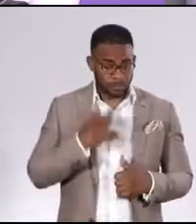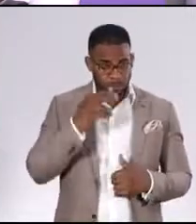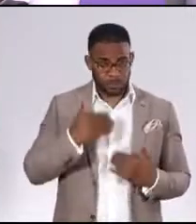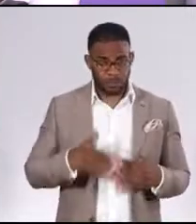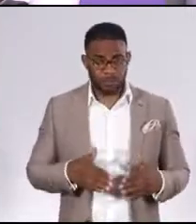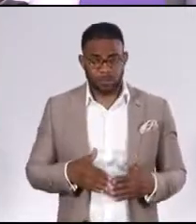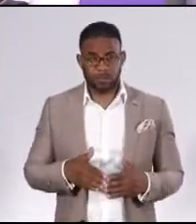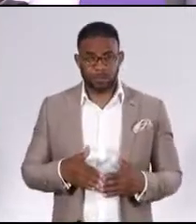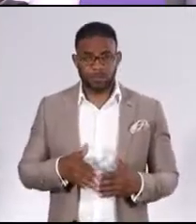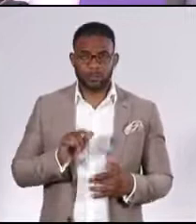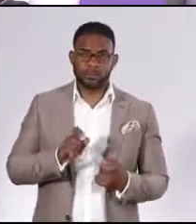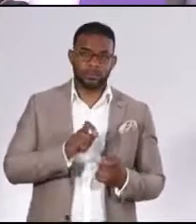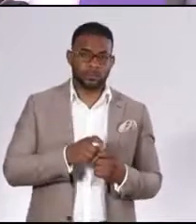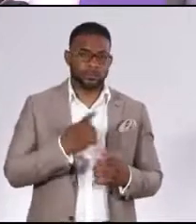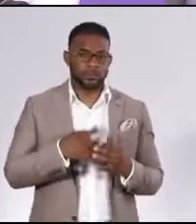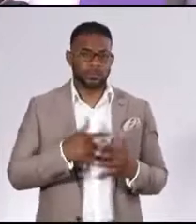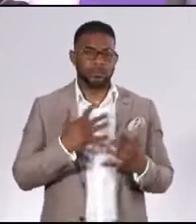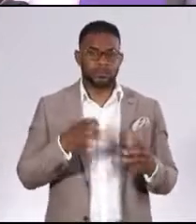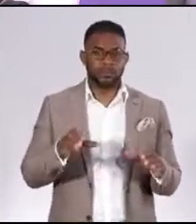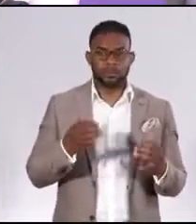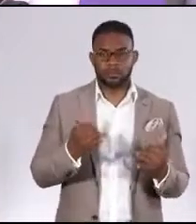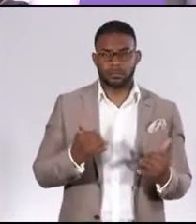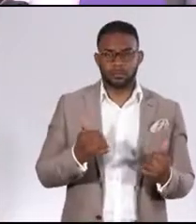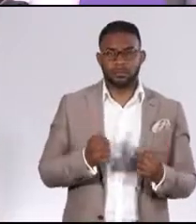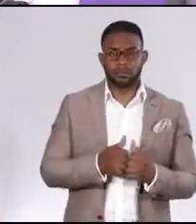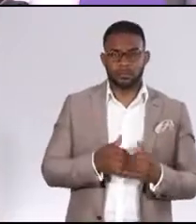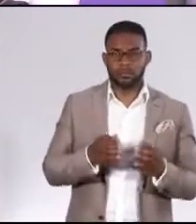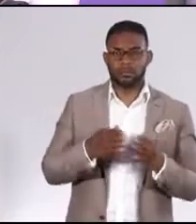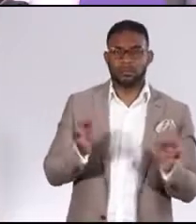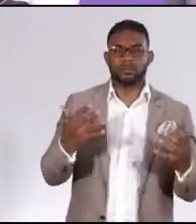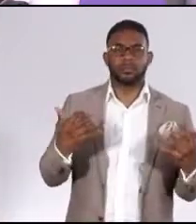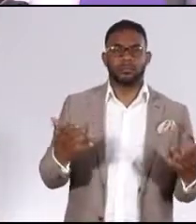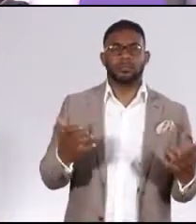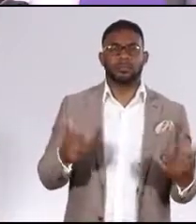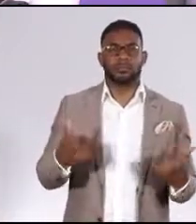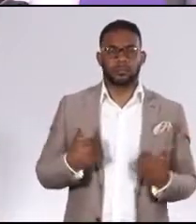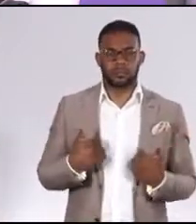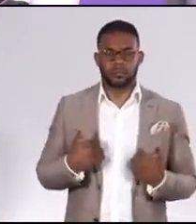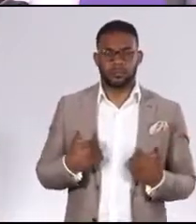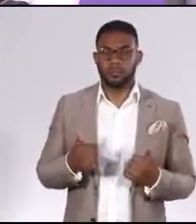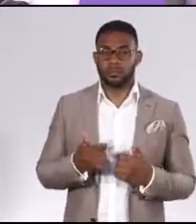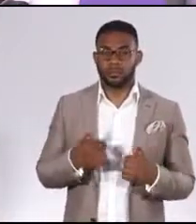That's exactly what we wanna do now with the broader audience that we have with us live today.